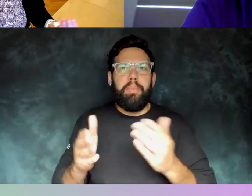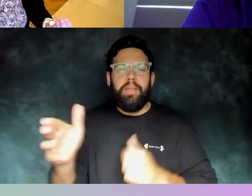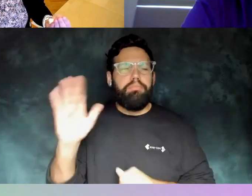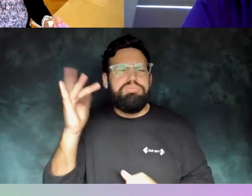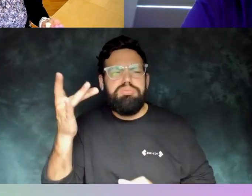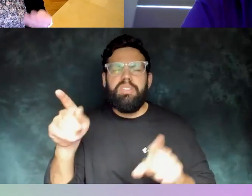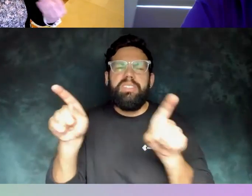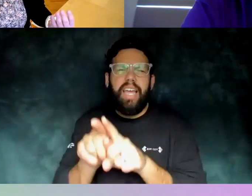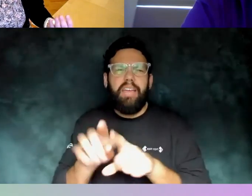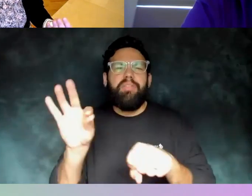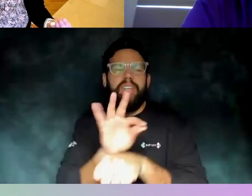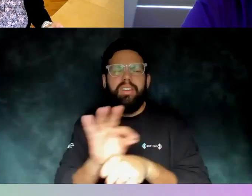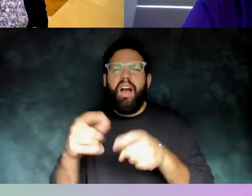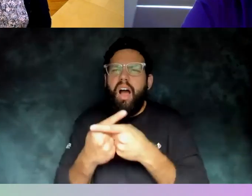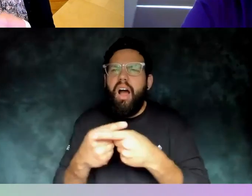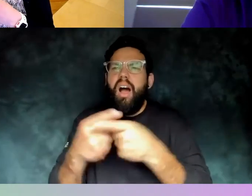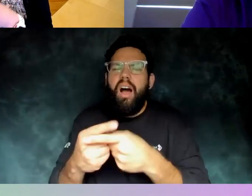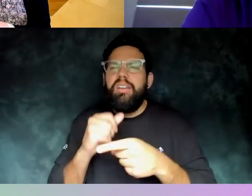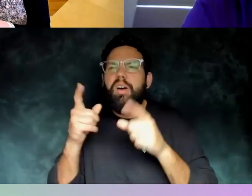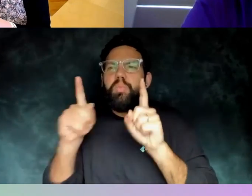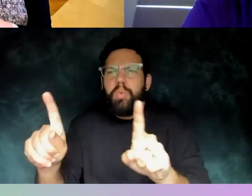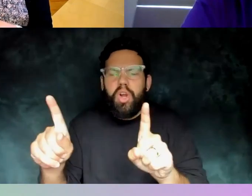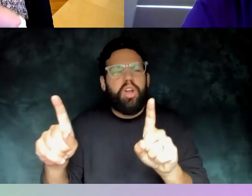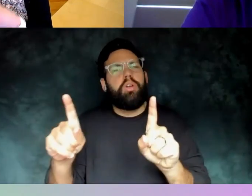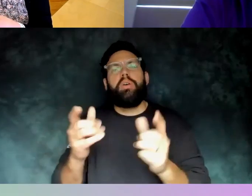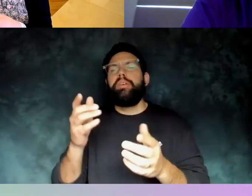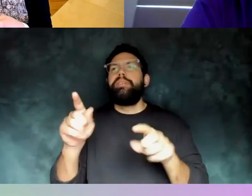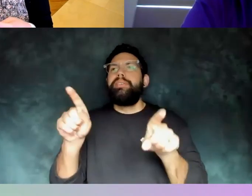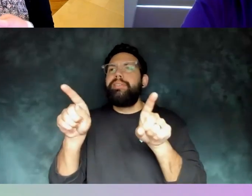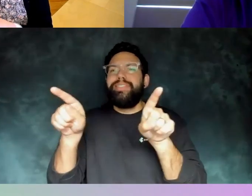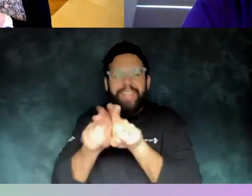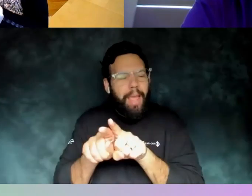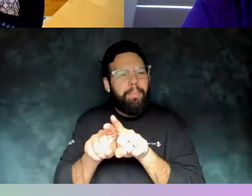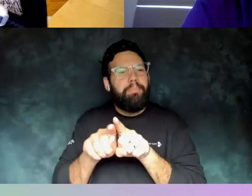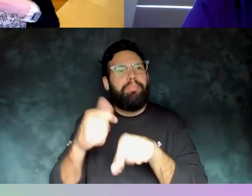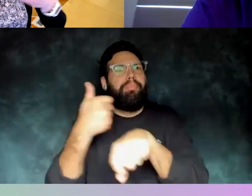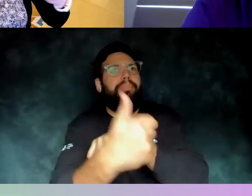on a base level if you're adding a lot more detail, then maybe this is an advisable way